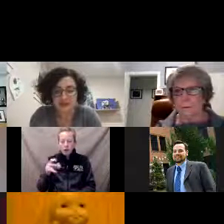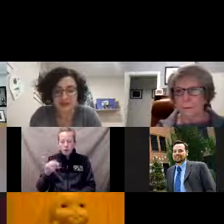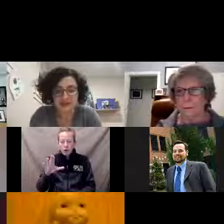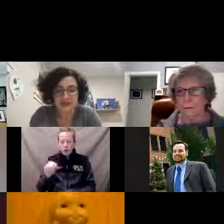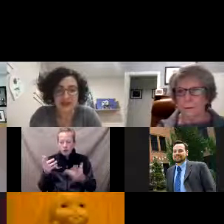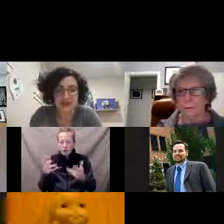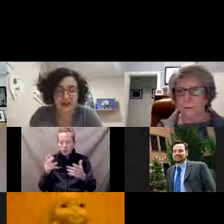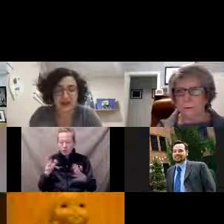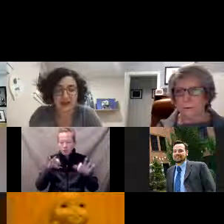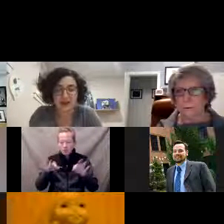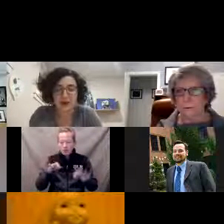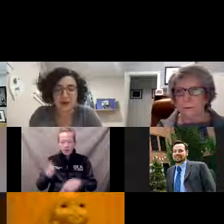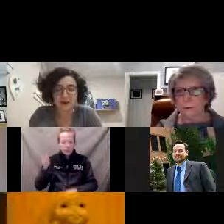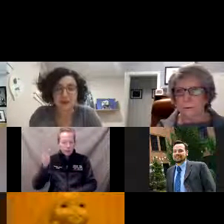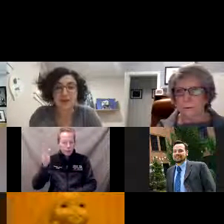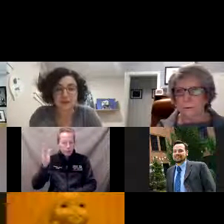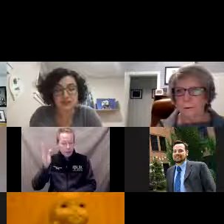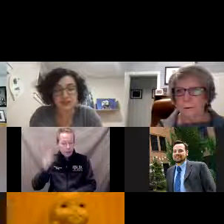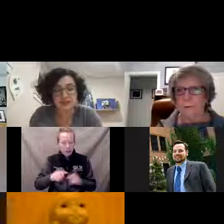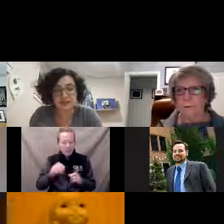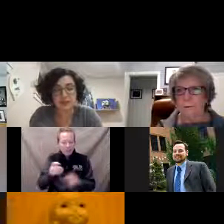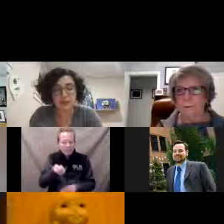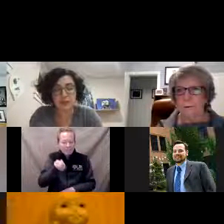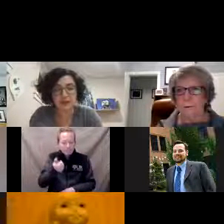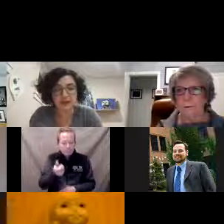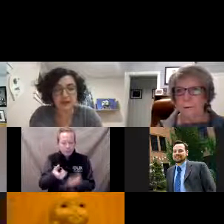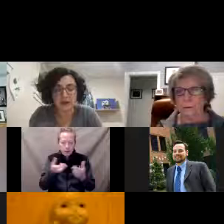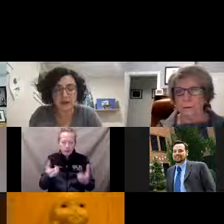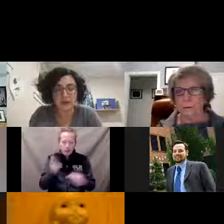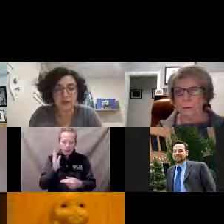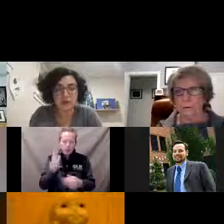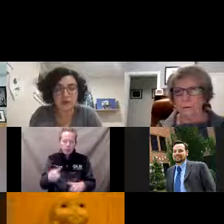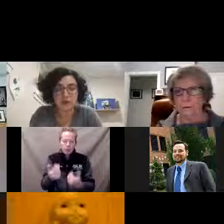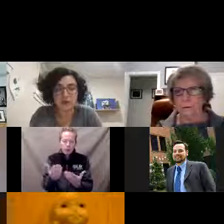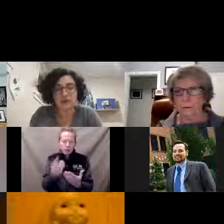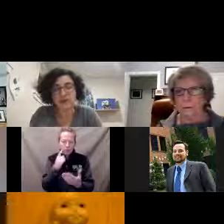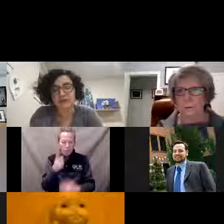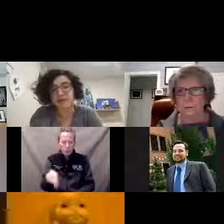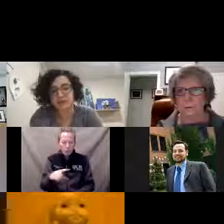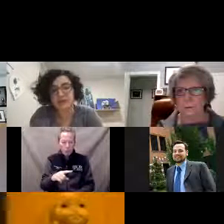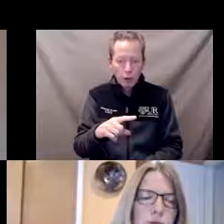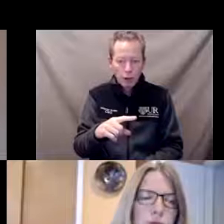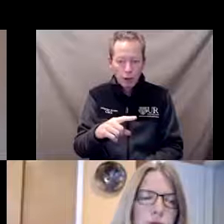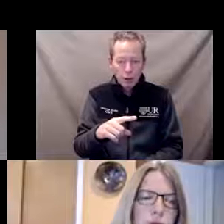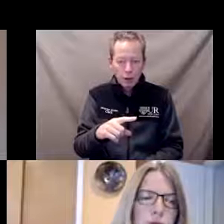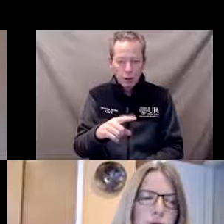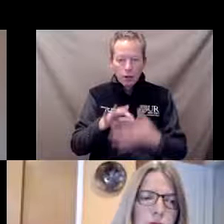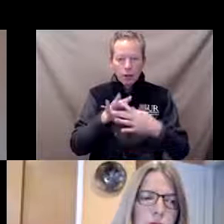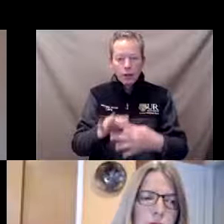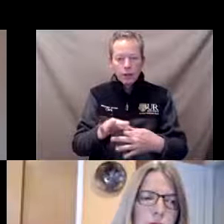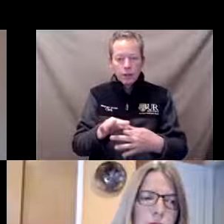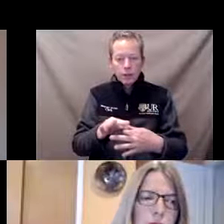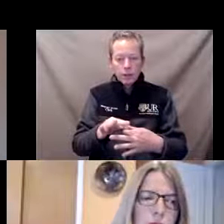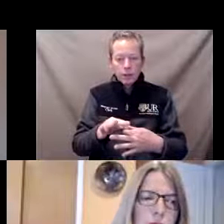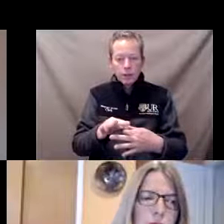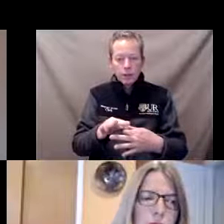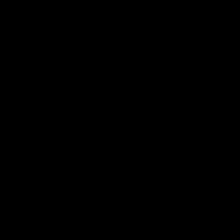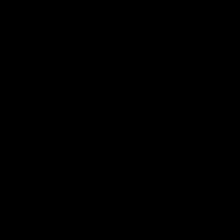just a snack of resources that will provide for you in relation to the health and wellness of